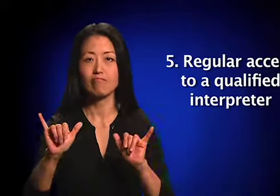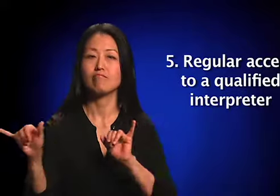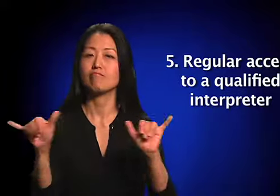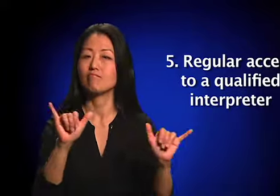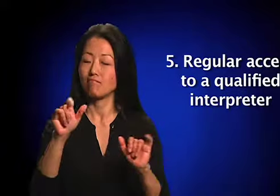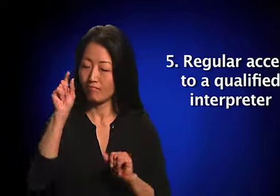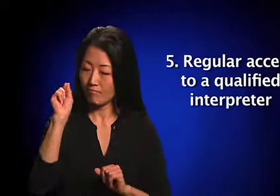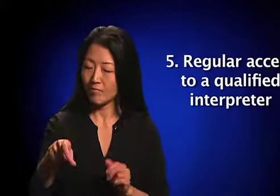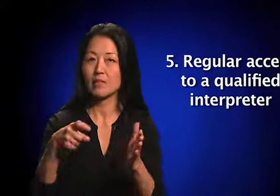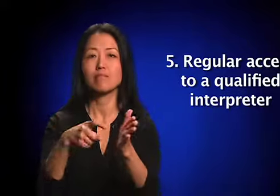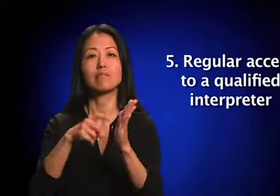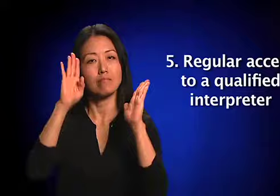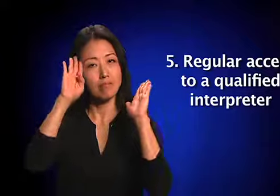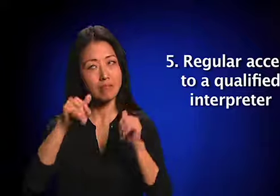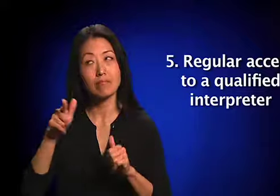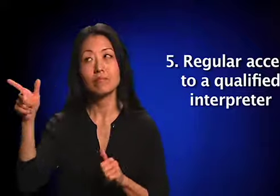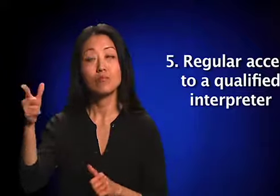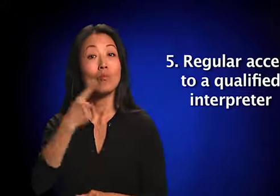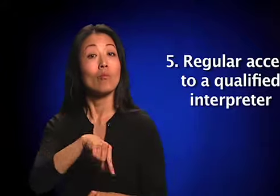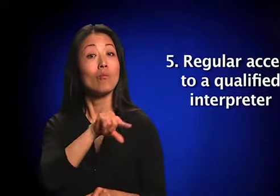If you're hospitalized, it also means that you should expect